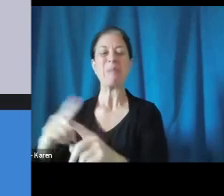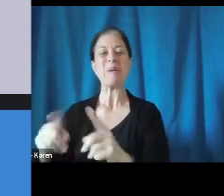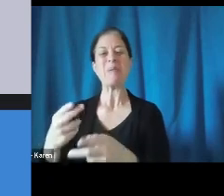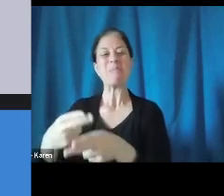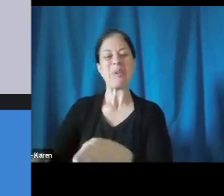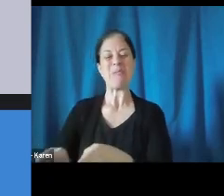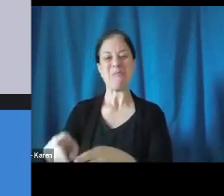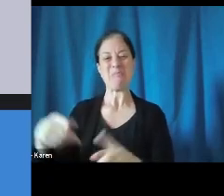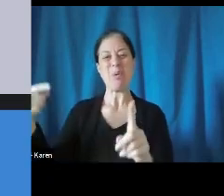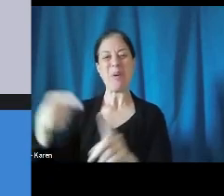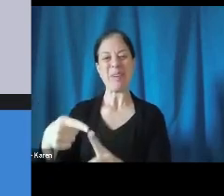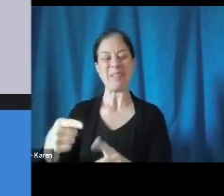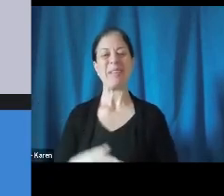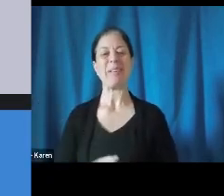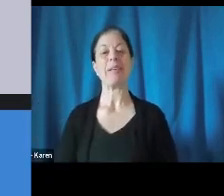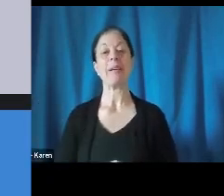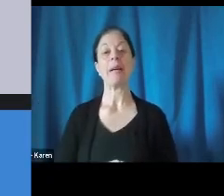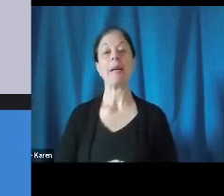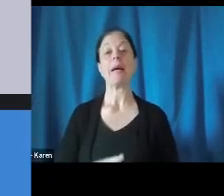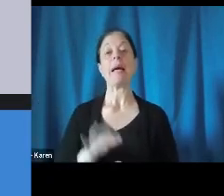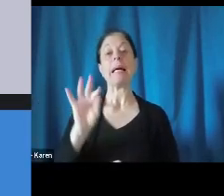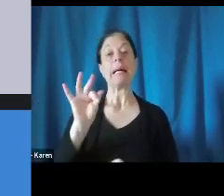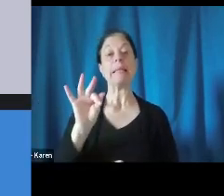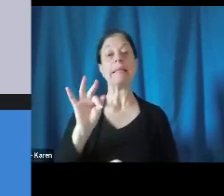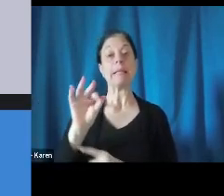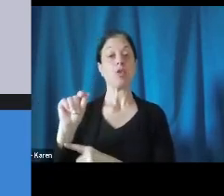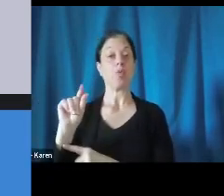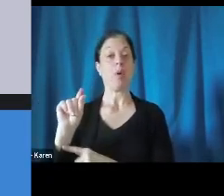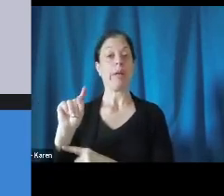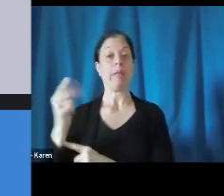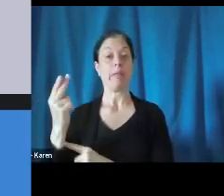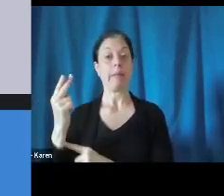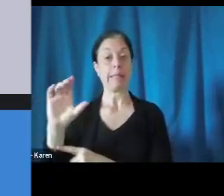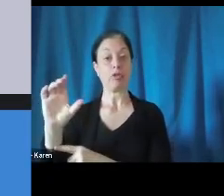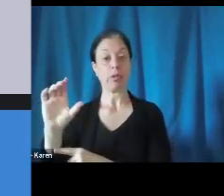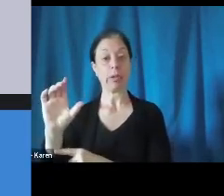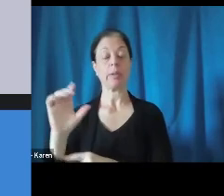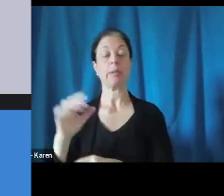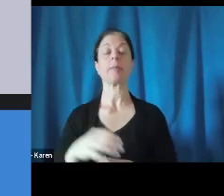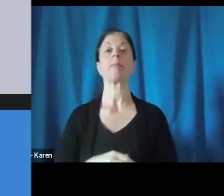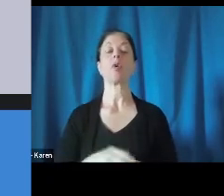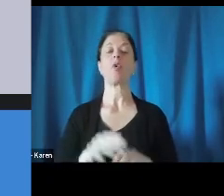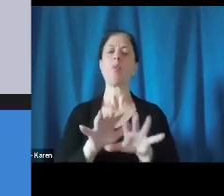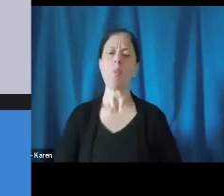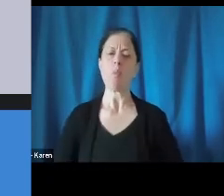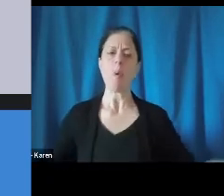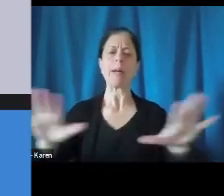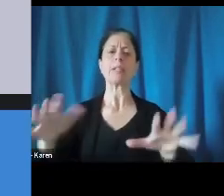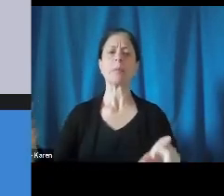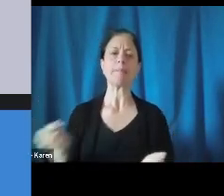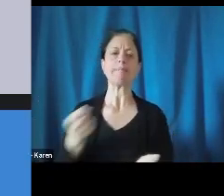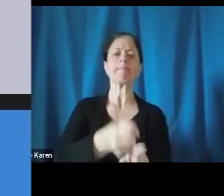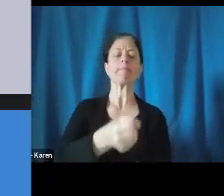There's so much we could get into with that, but I will offer a brief bullet